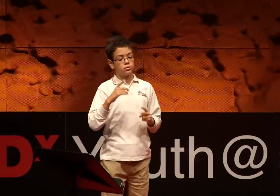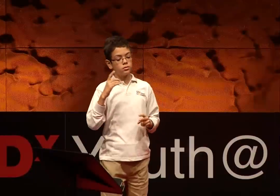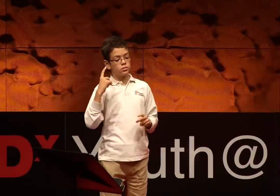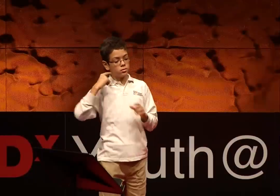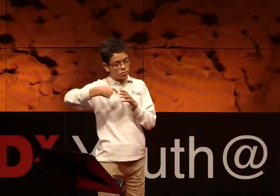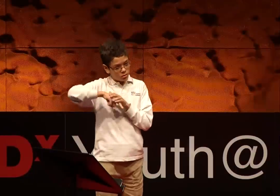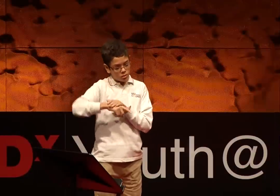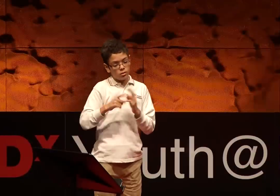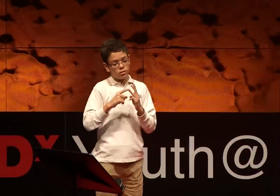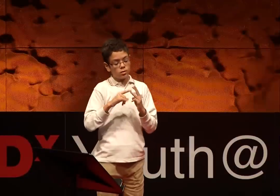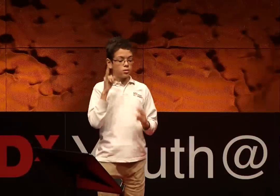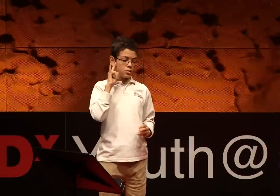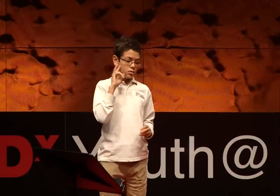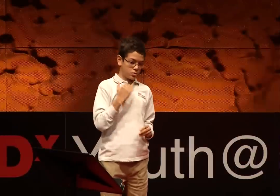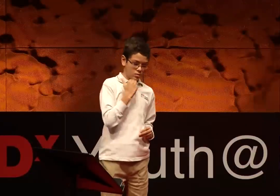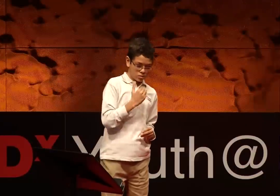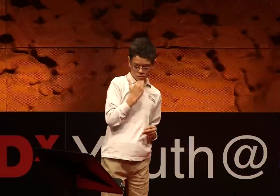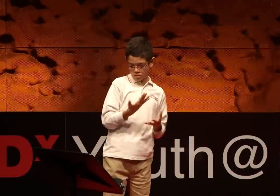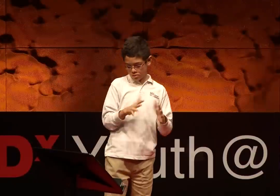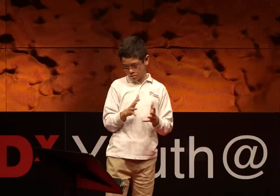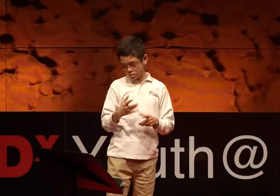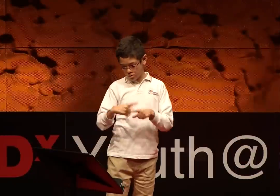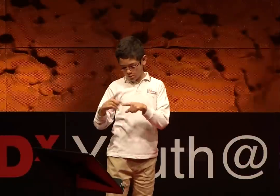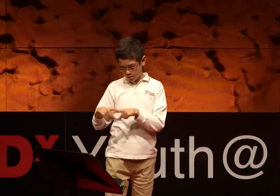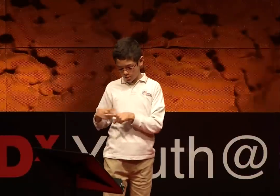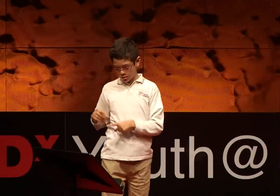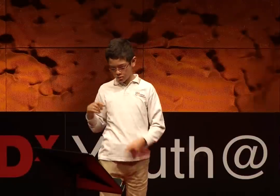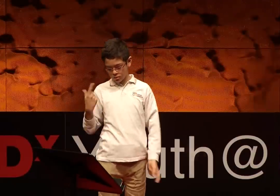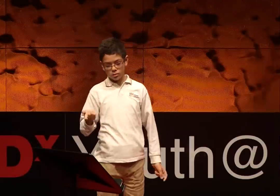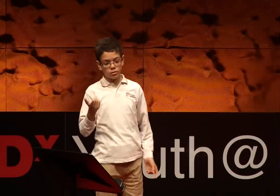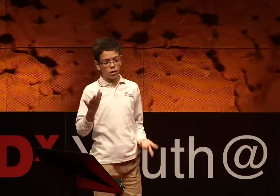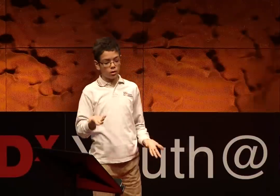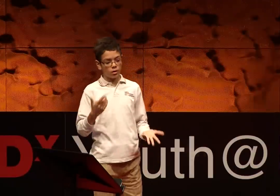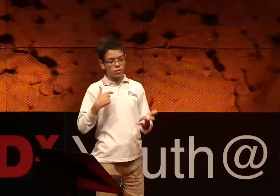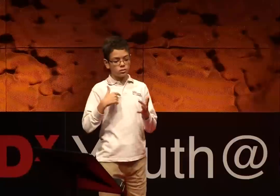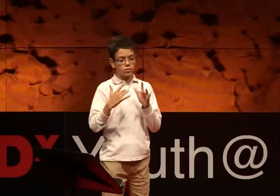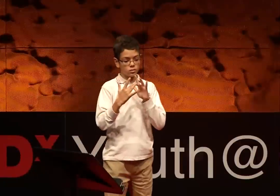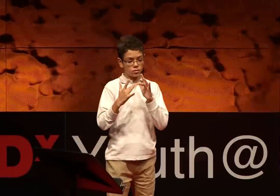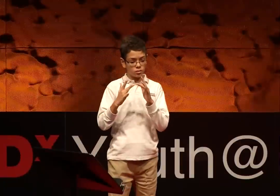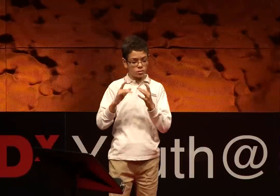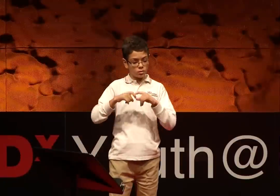It depends if the deaf person has hypoacusis, residual hearing or a deep hearing loss.